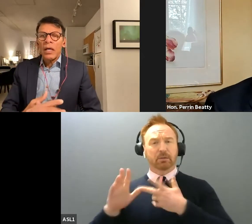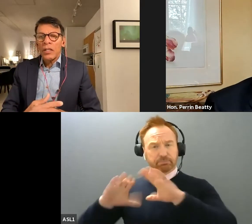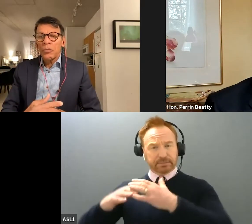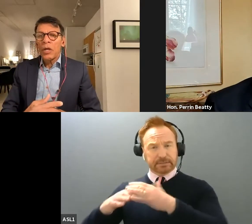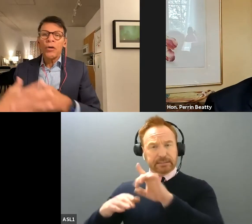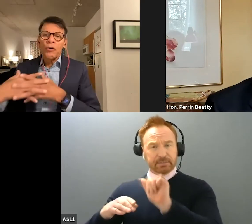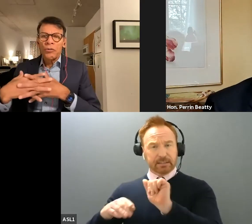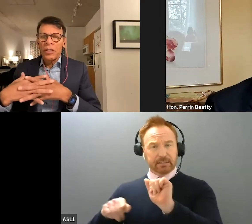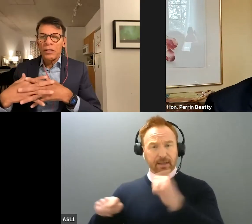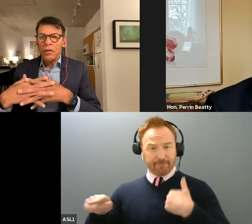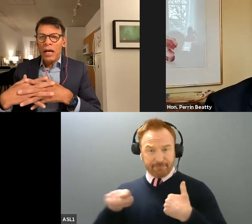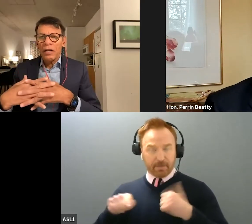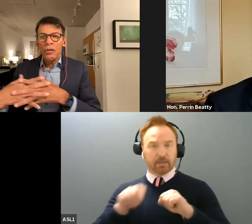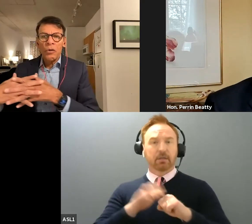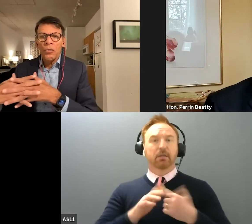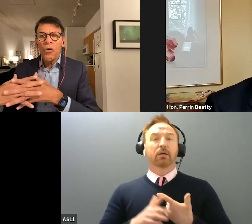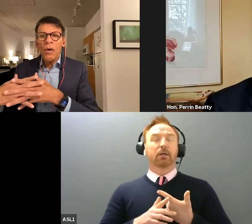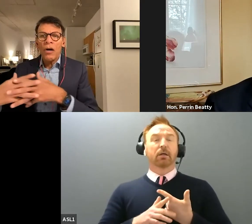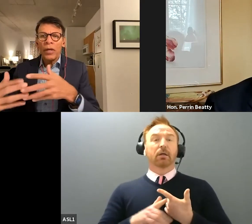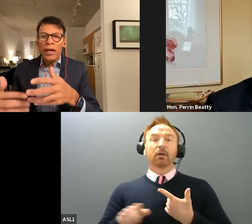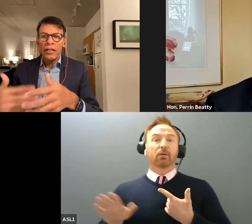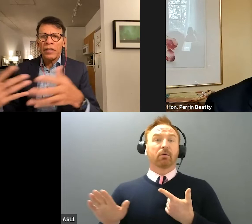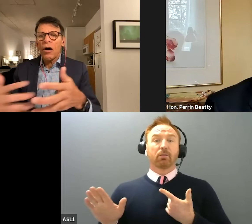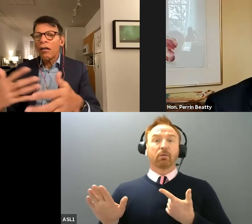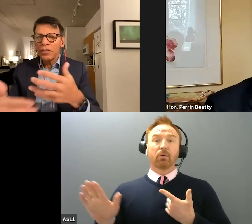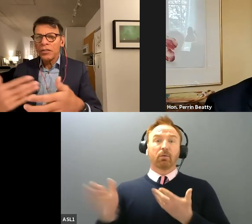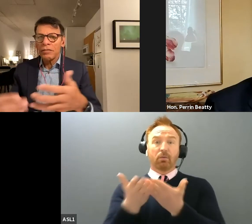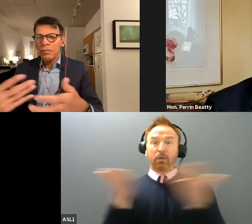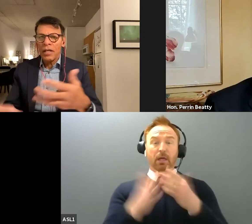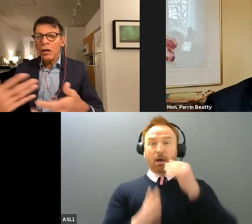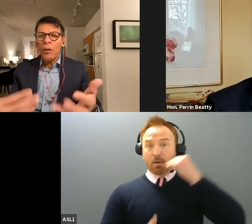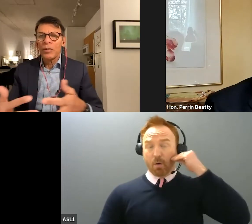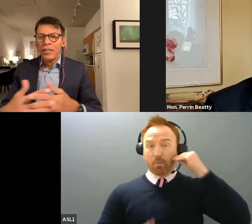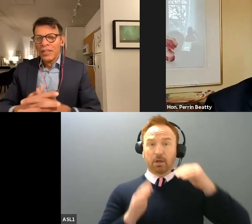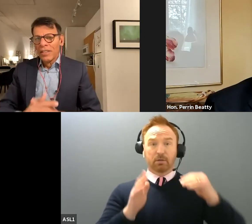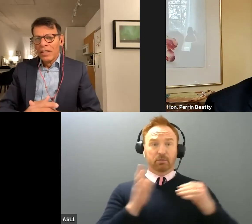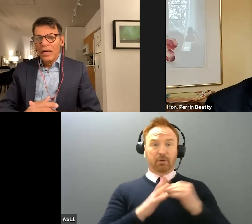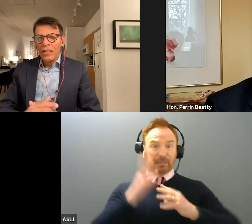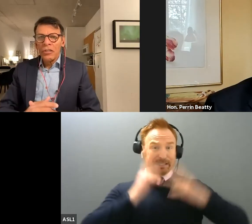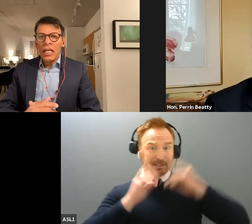as we were going through this reality in our own home, how do we get the office equipped to deal